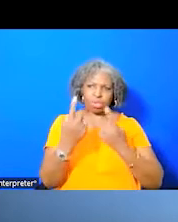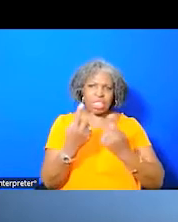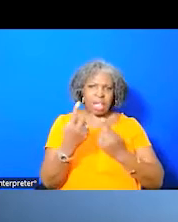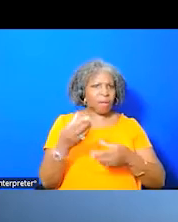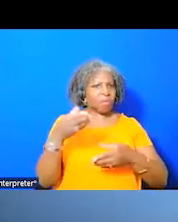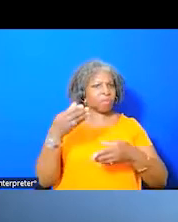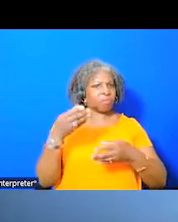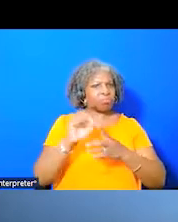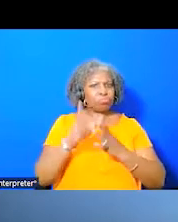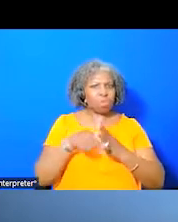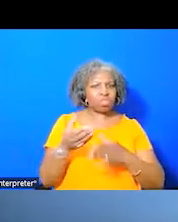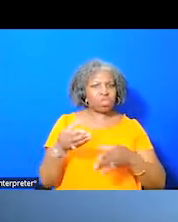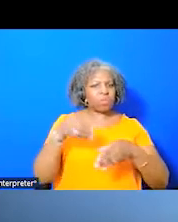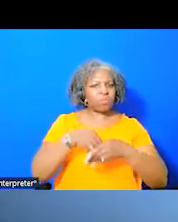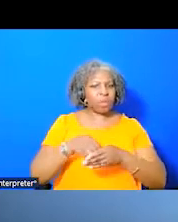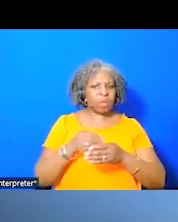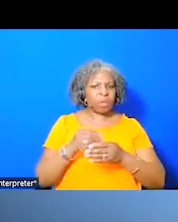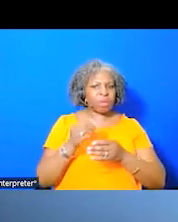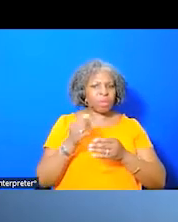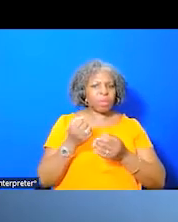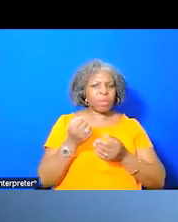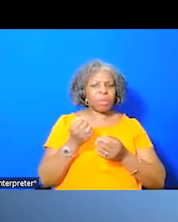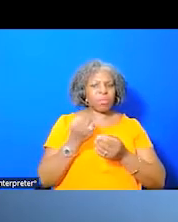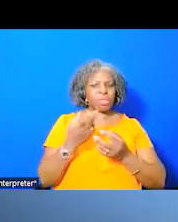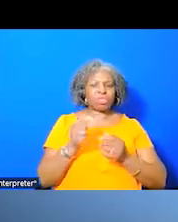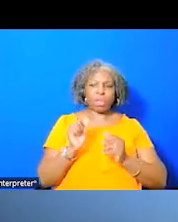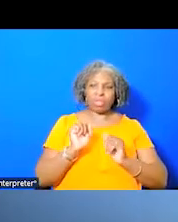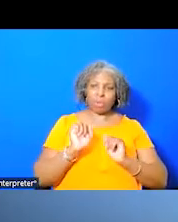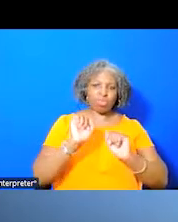Imagine that they were your own projects, working on them.